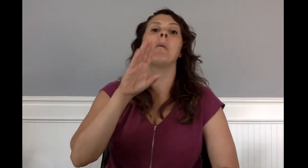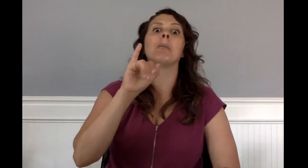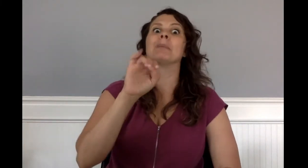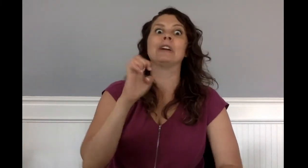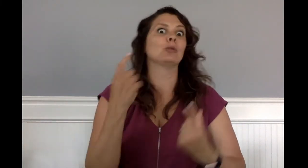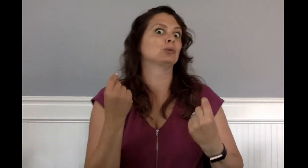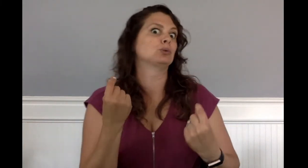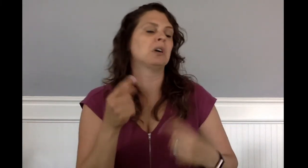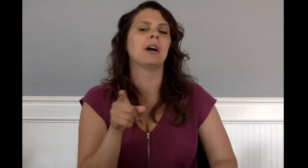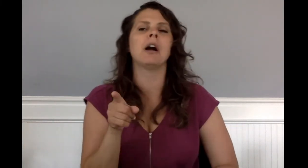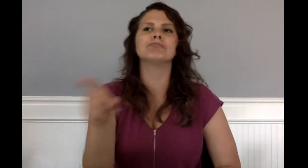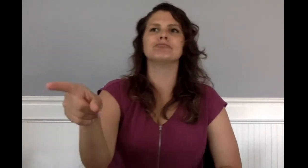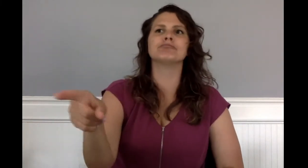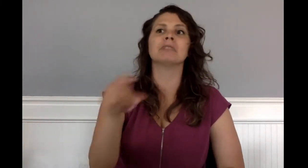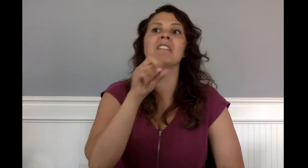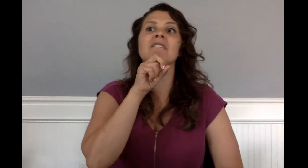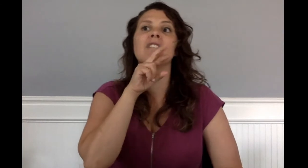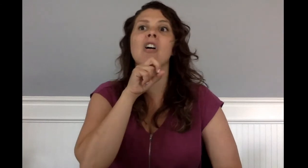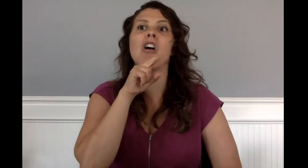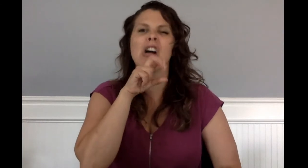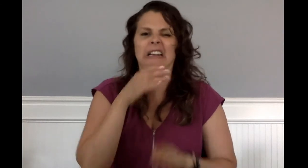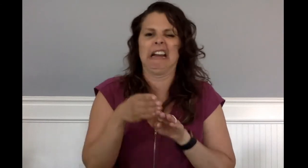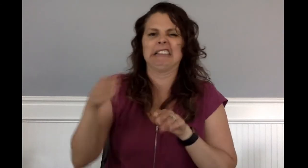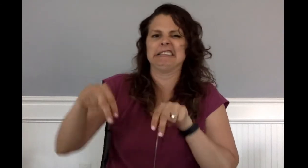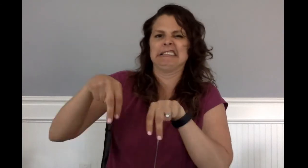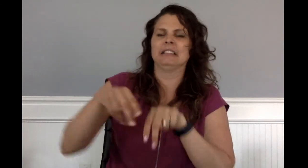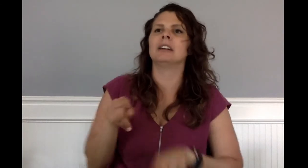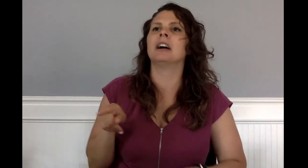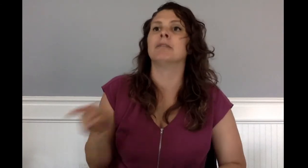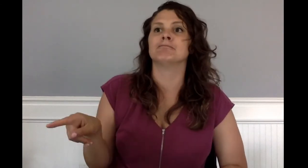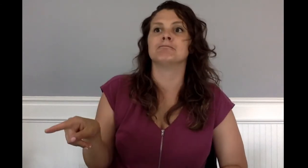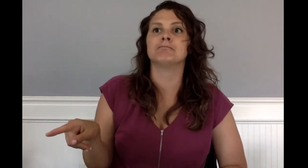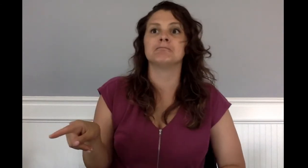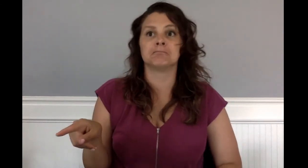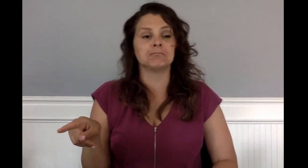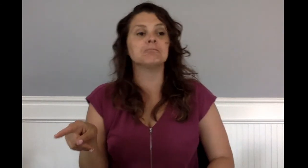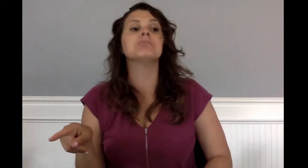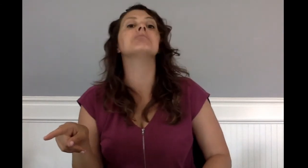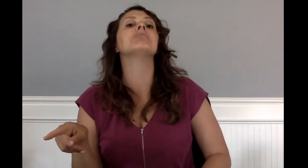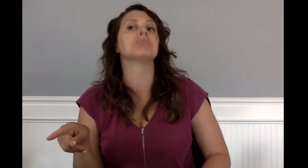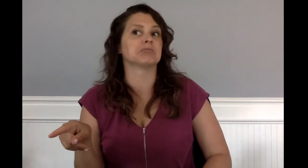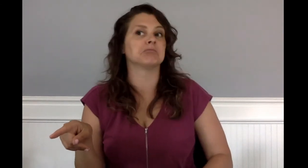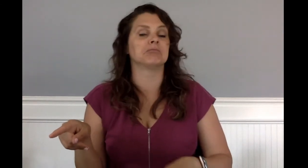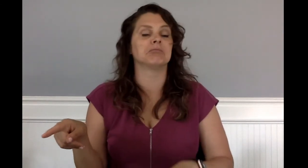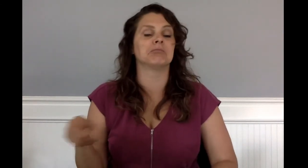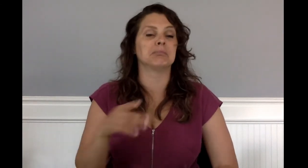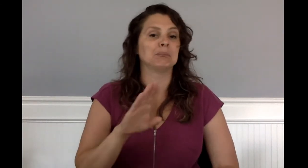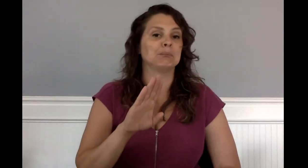Obie pointed to Frog, who was standing next to him with her hand on his shoulder.